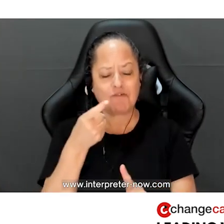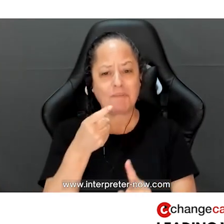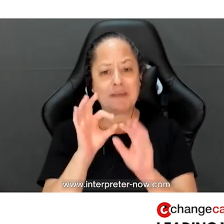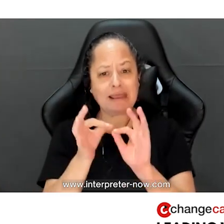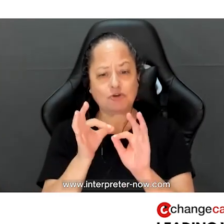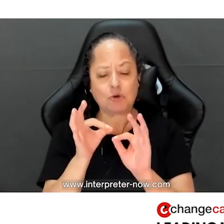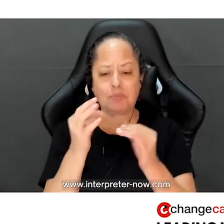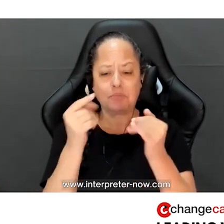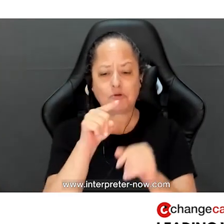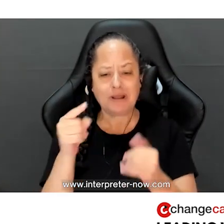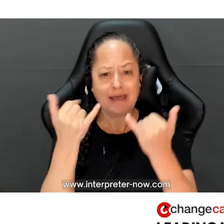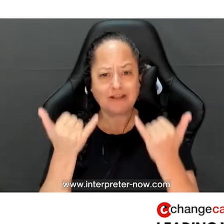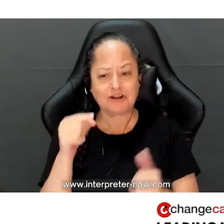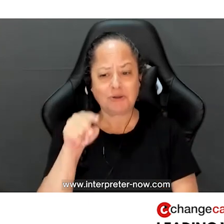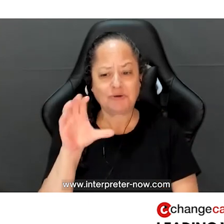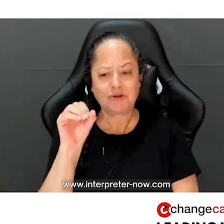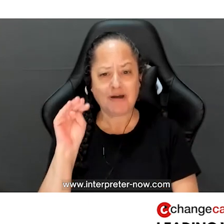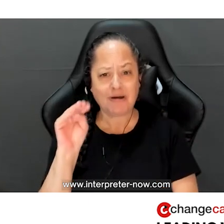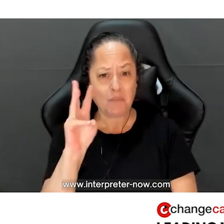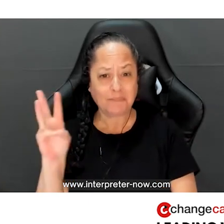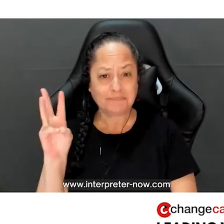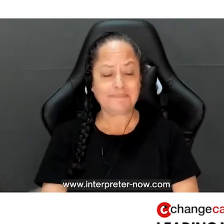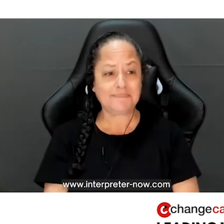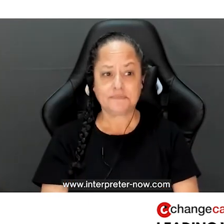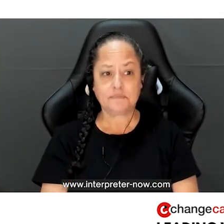about them at Interpreter-Now.com.